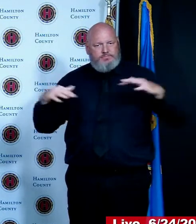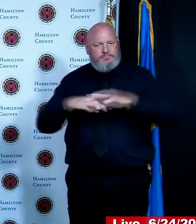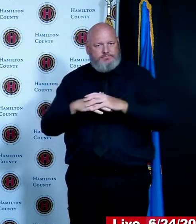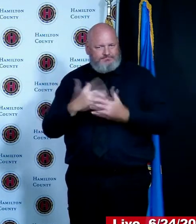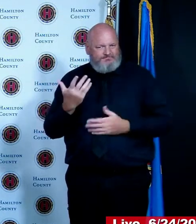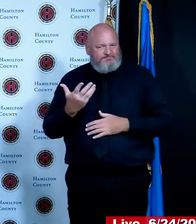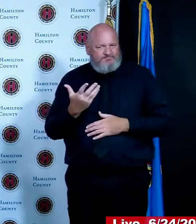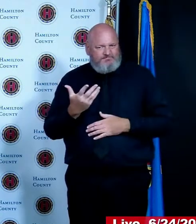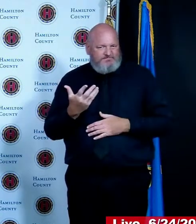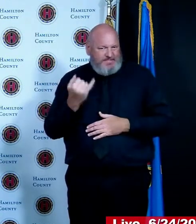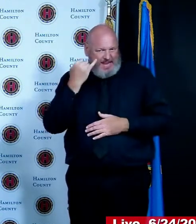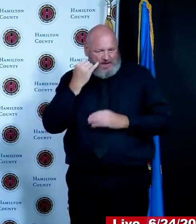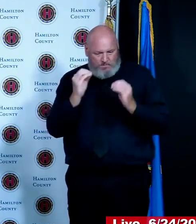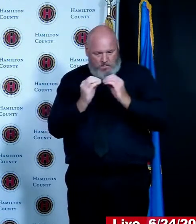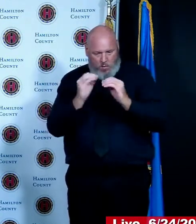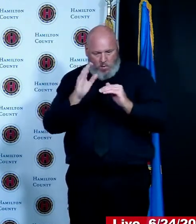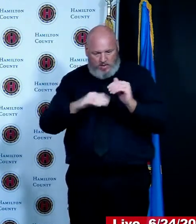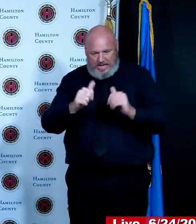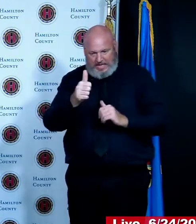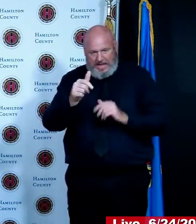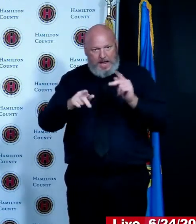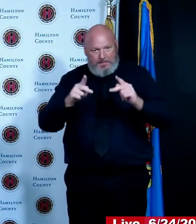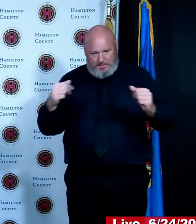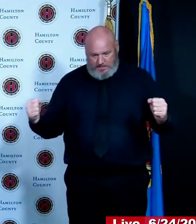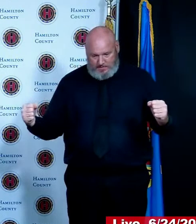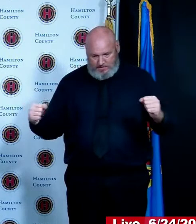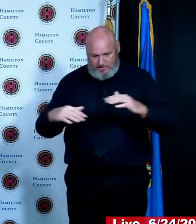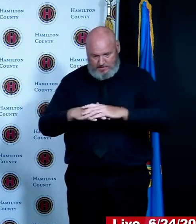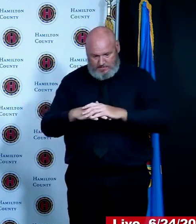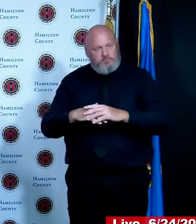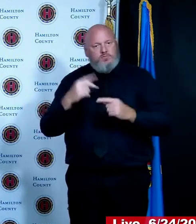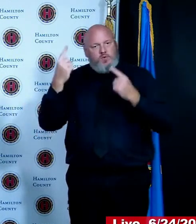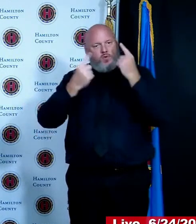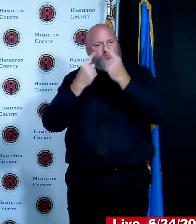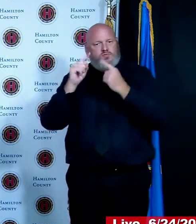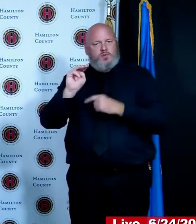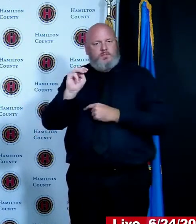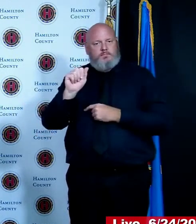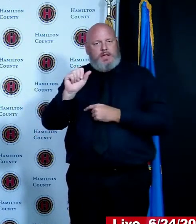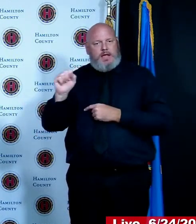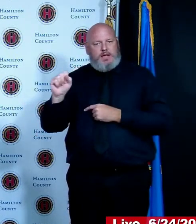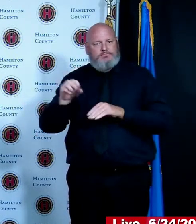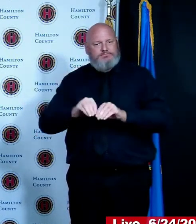the highest spike we've seen since the pandemic started are we talking